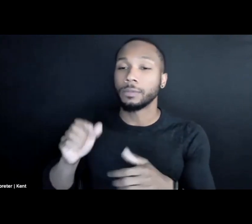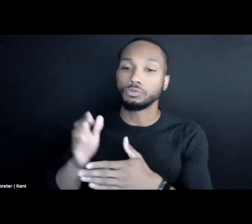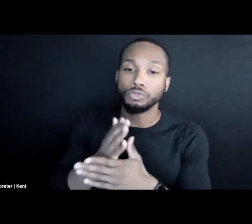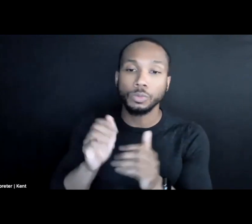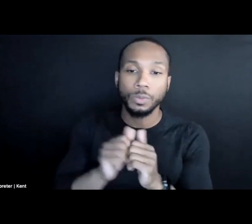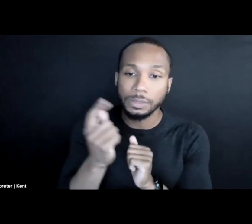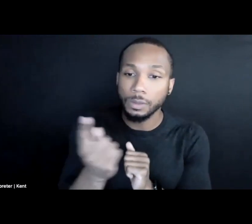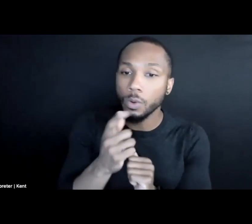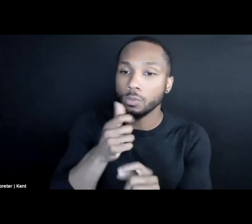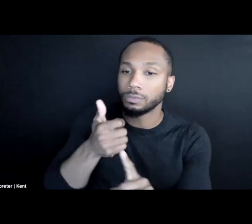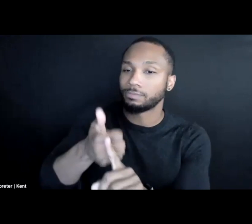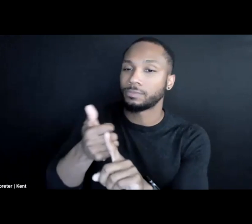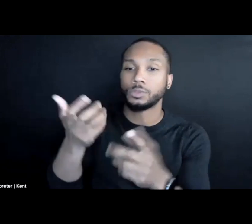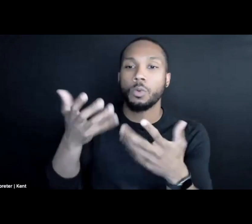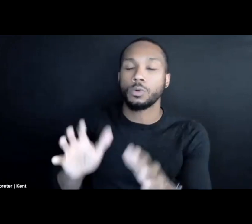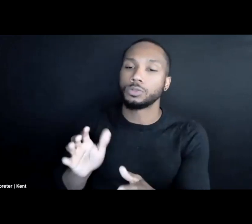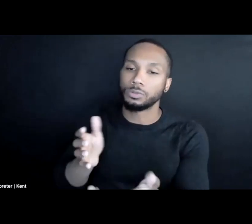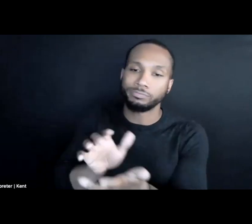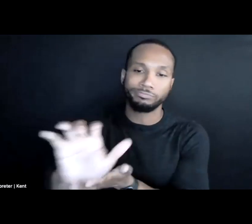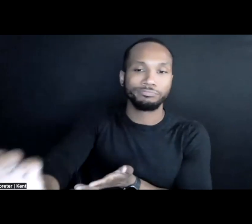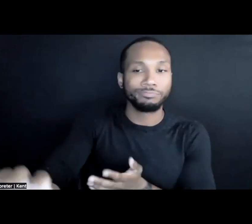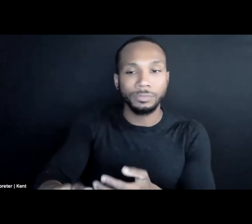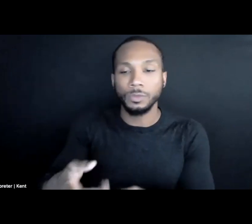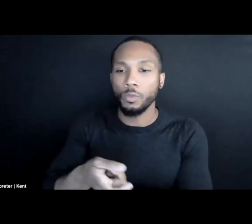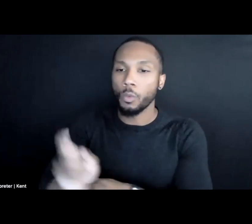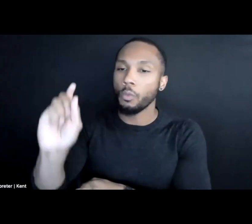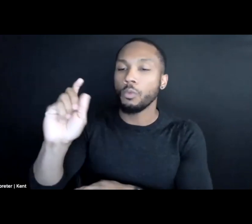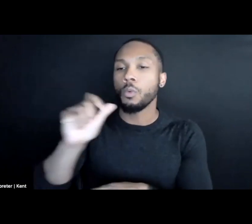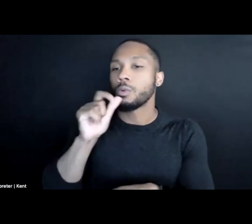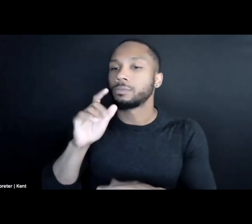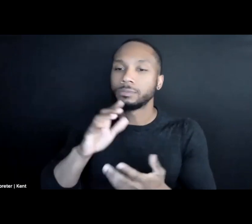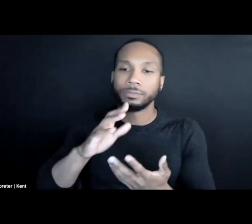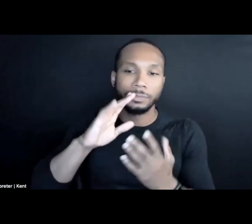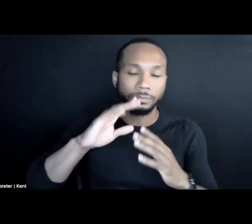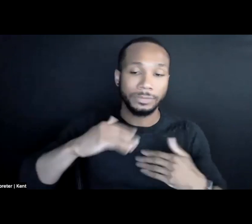who doesn’t want to step on them, who won’t grow tired of them or you,